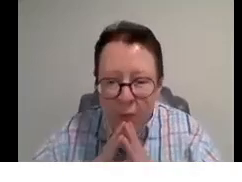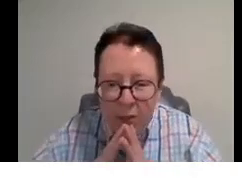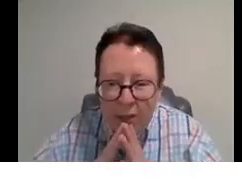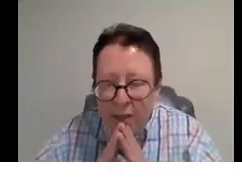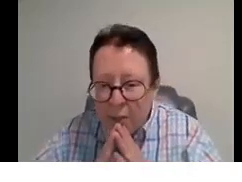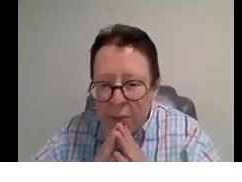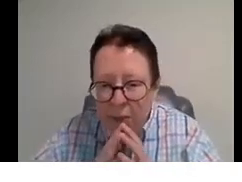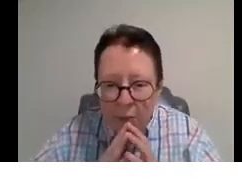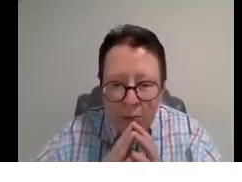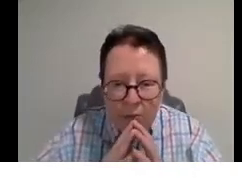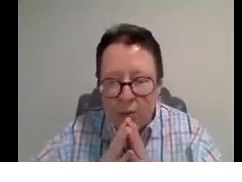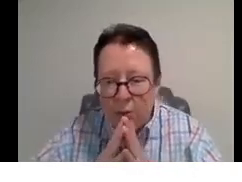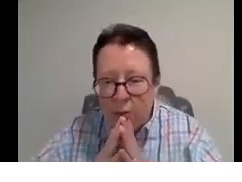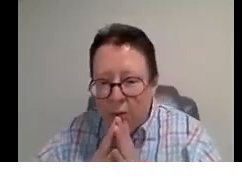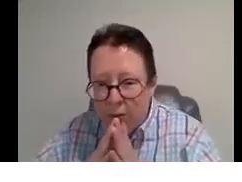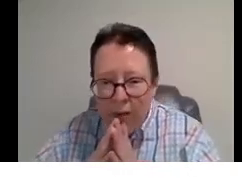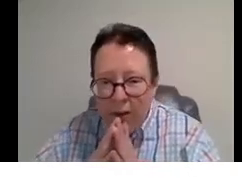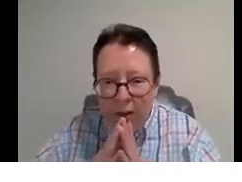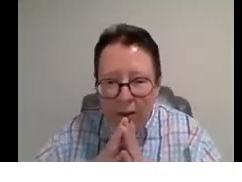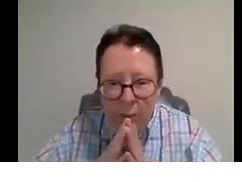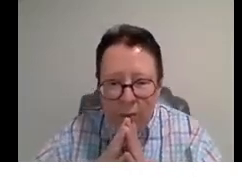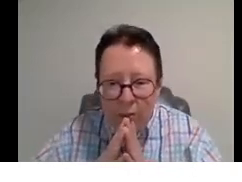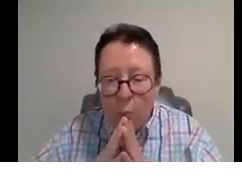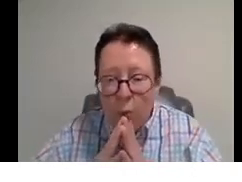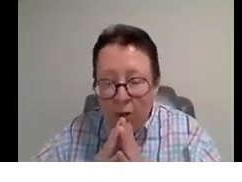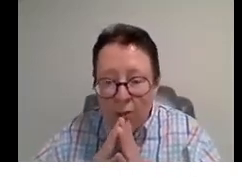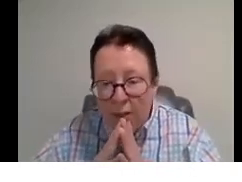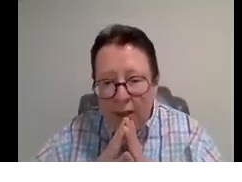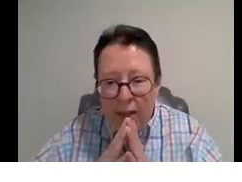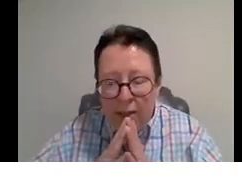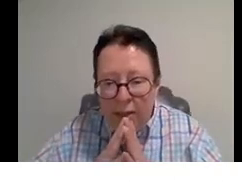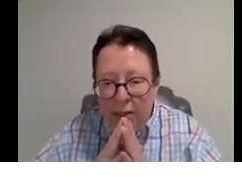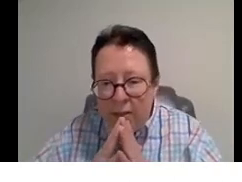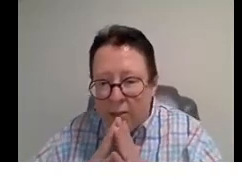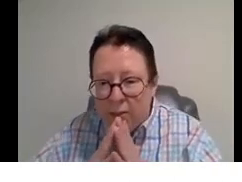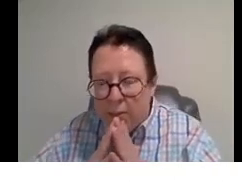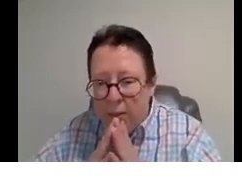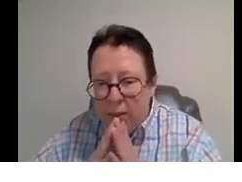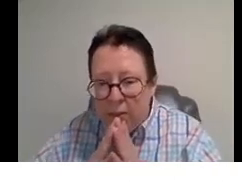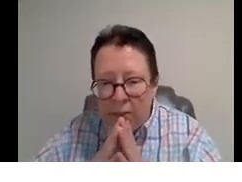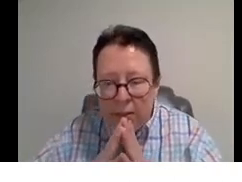the Tennessee Disability Coalition logo uh which is the words and then some nice um